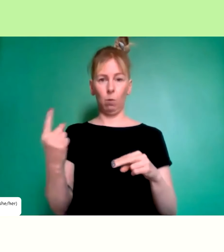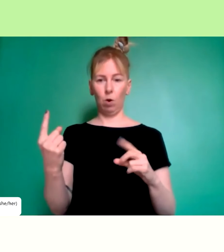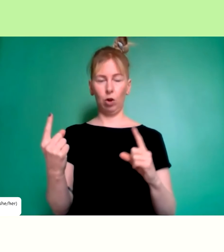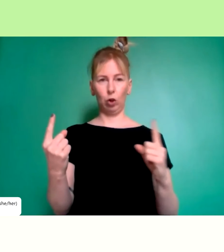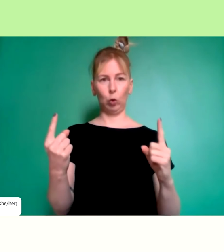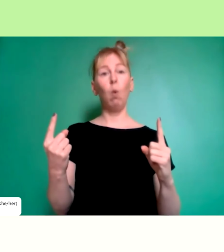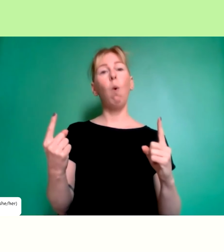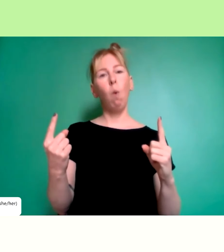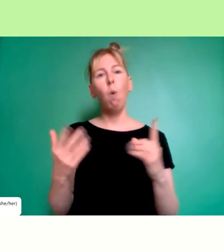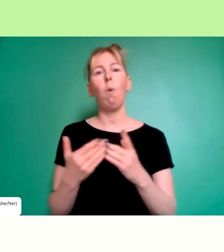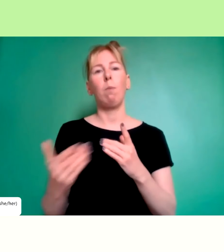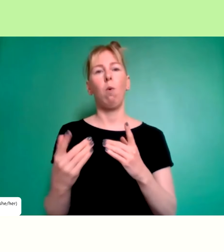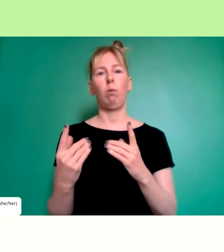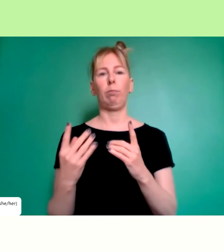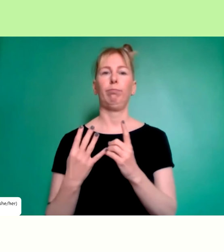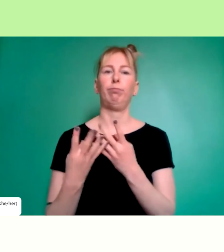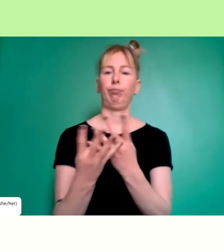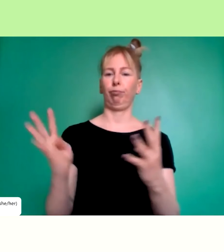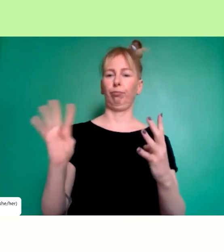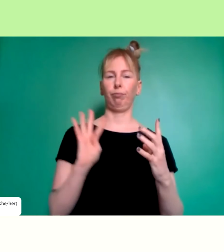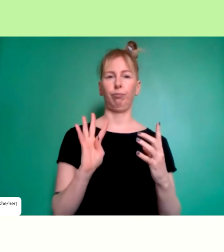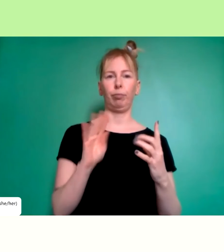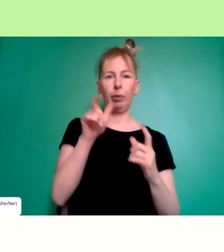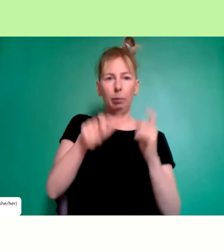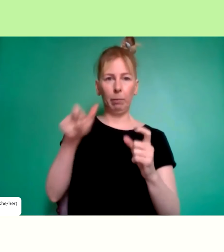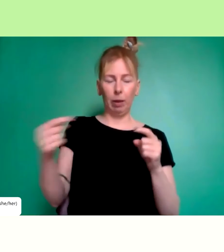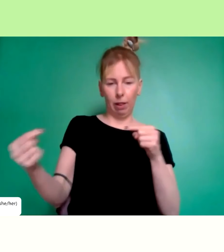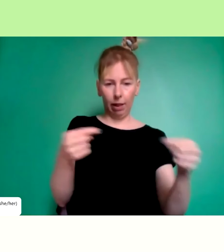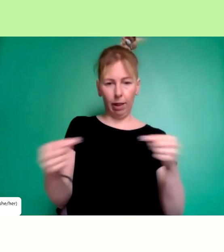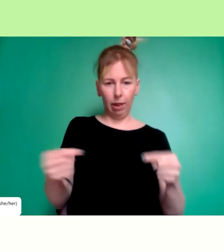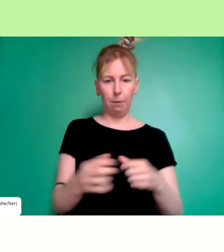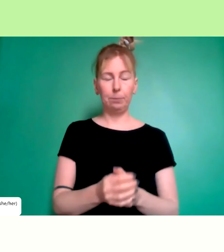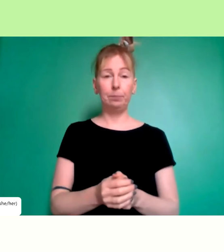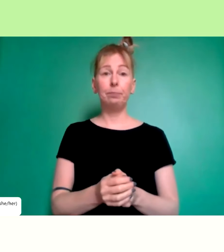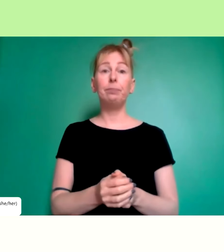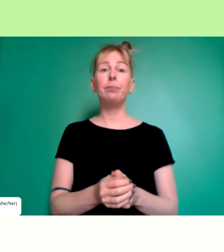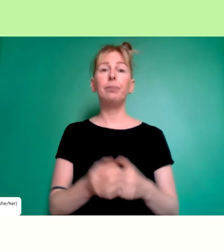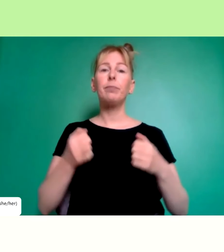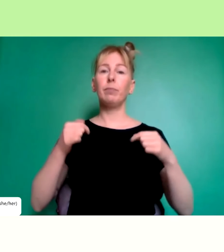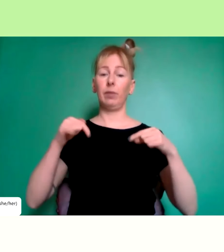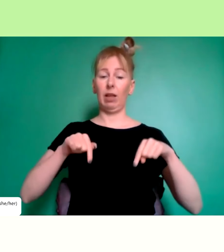And in an adversarial system, we deal with conflict by trying to determine a number of